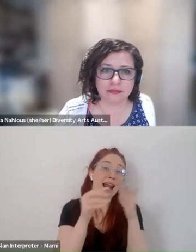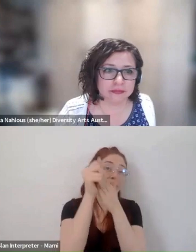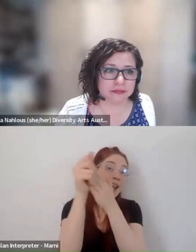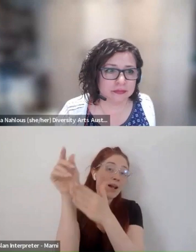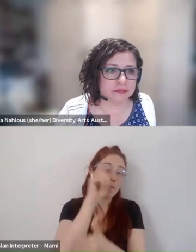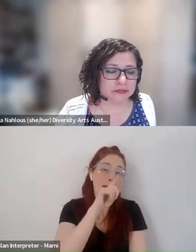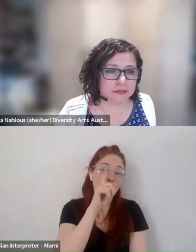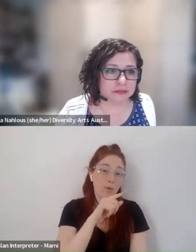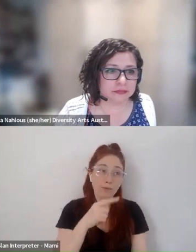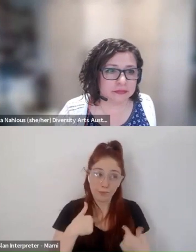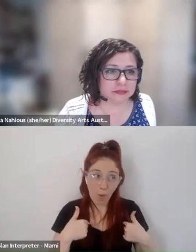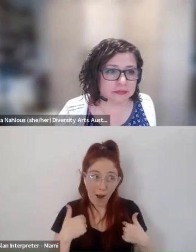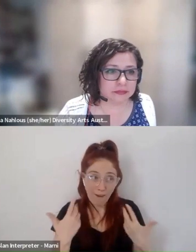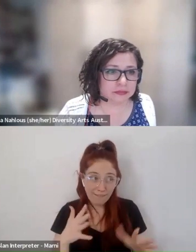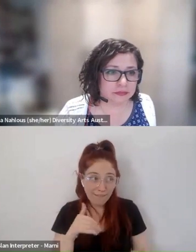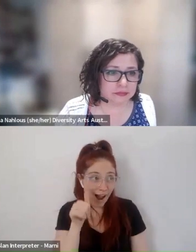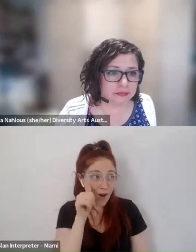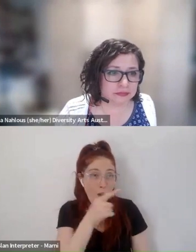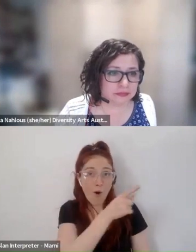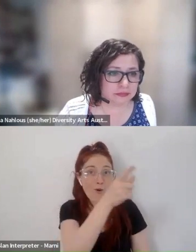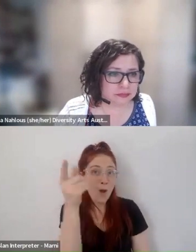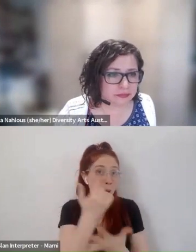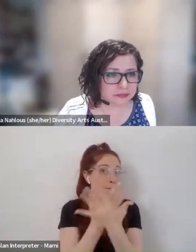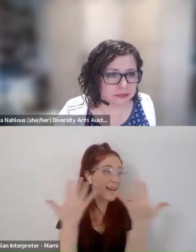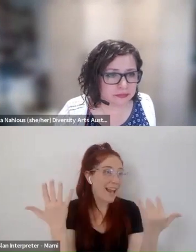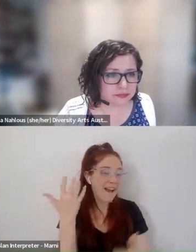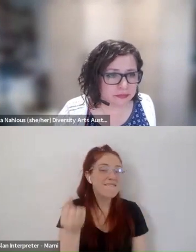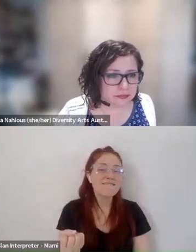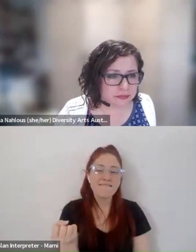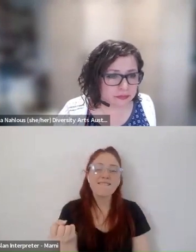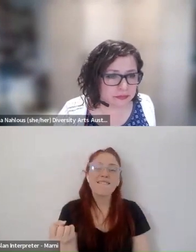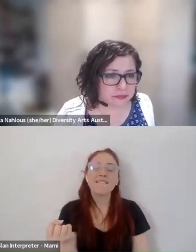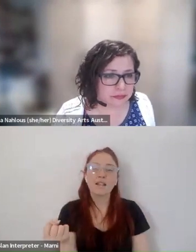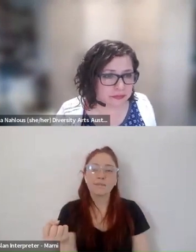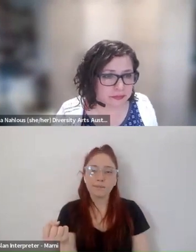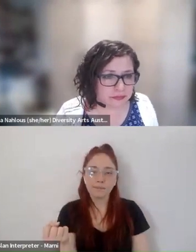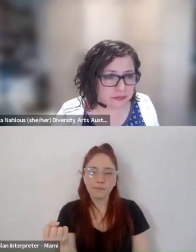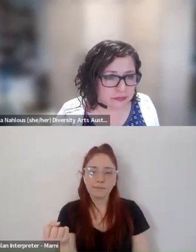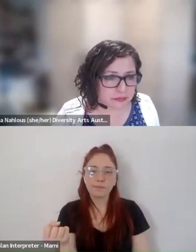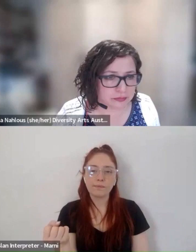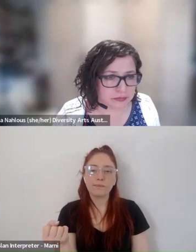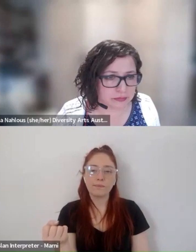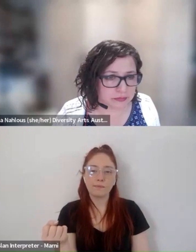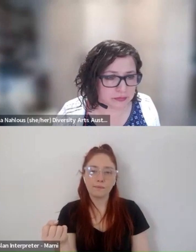of us. So along with kind of creating networks for us to